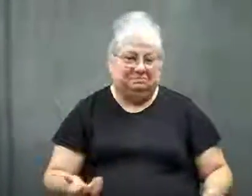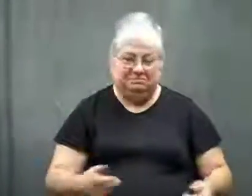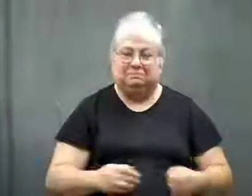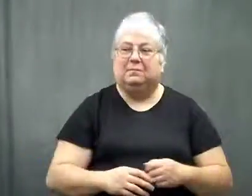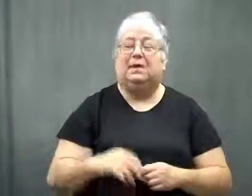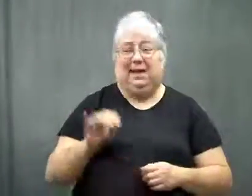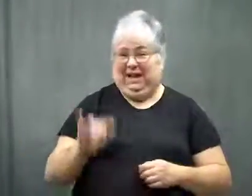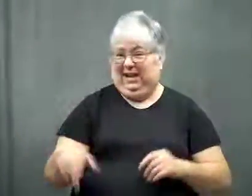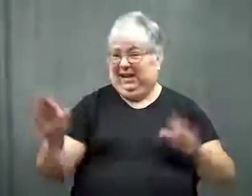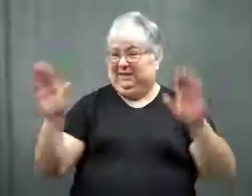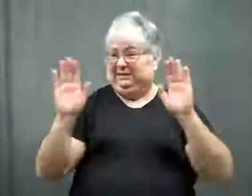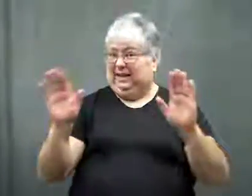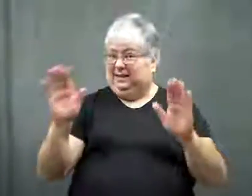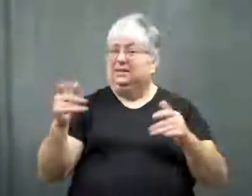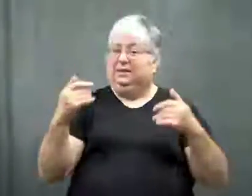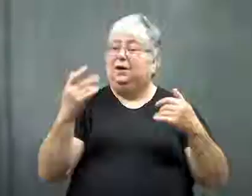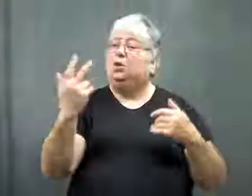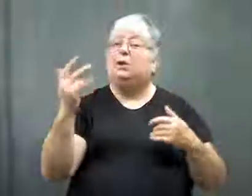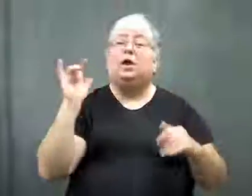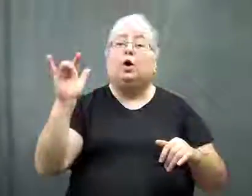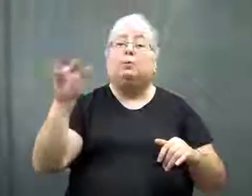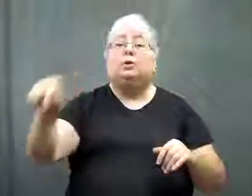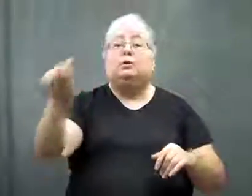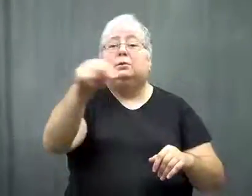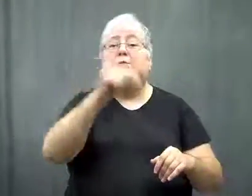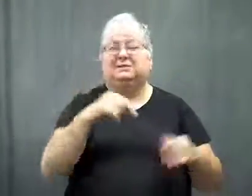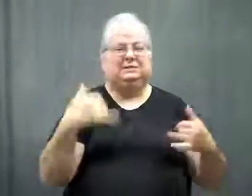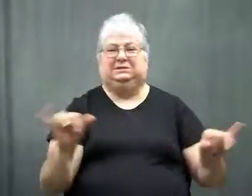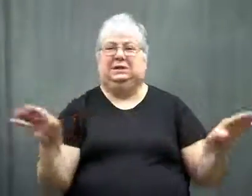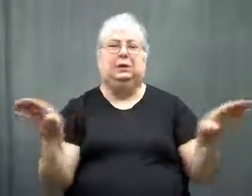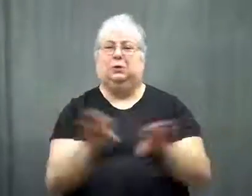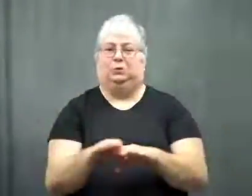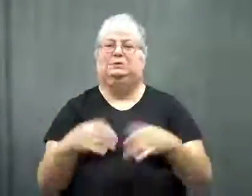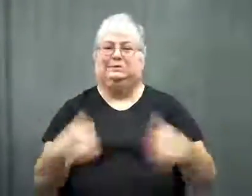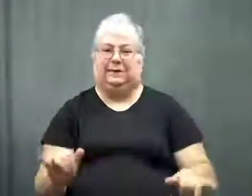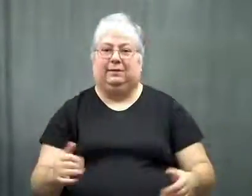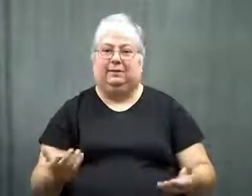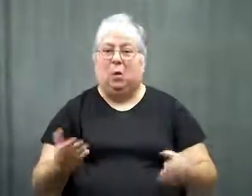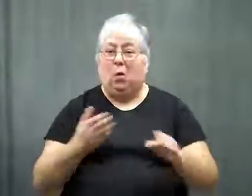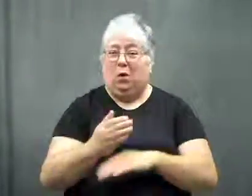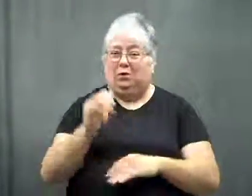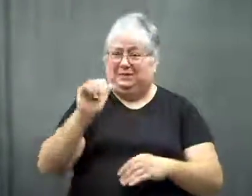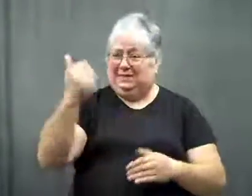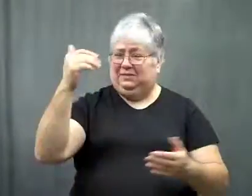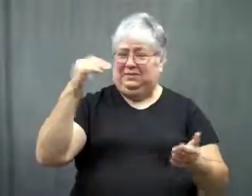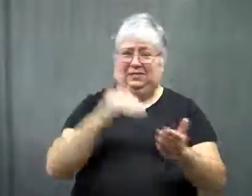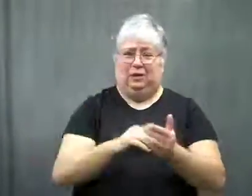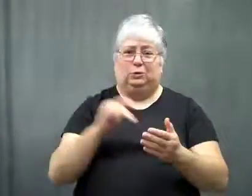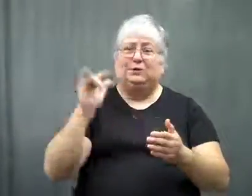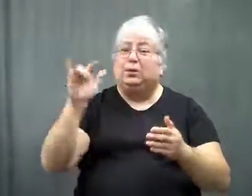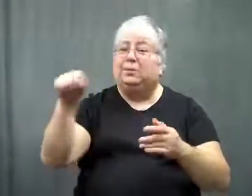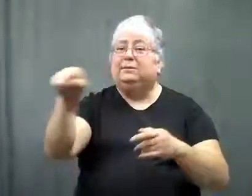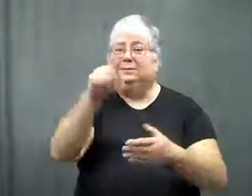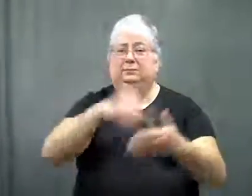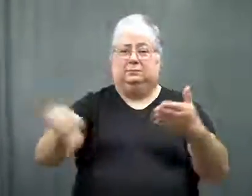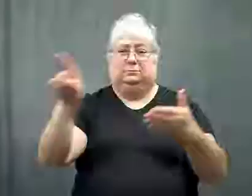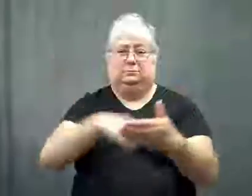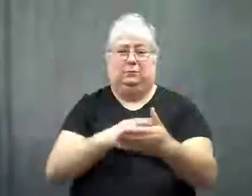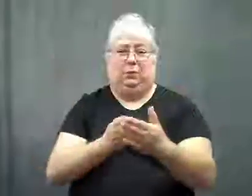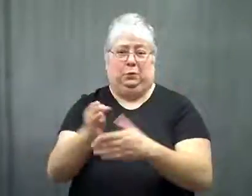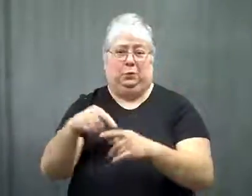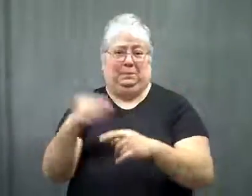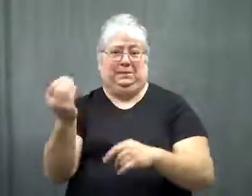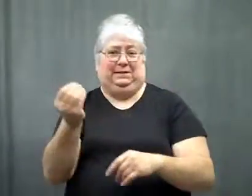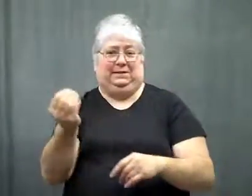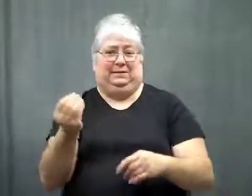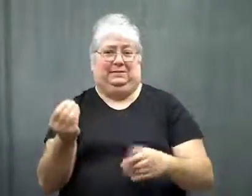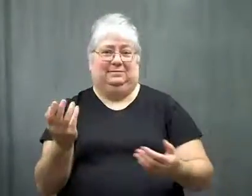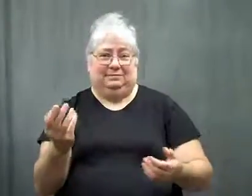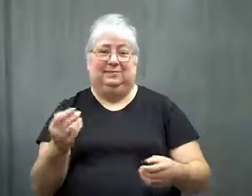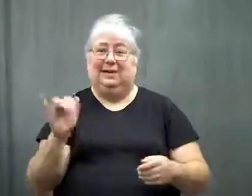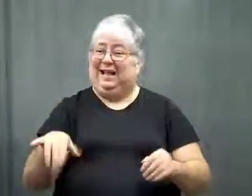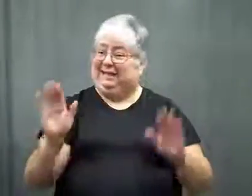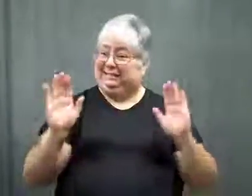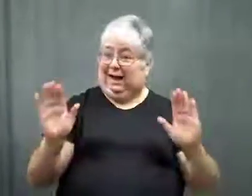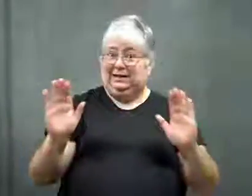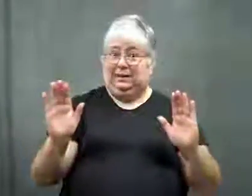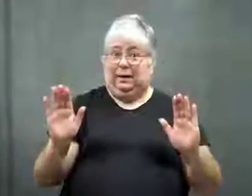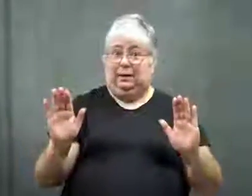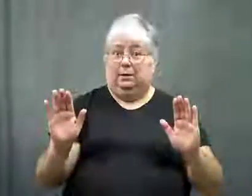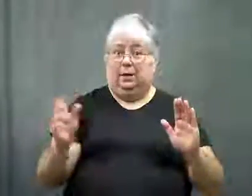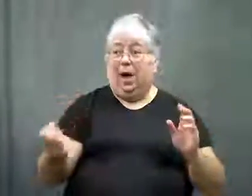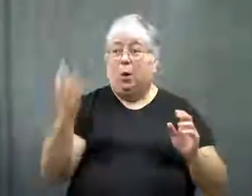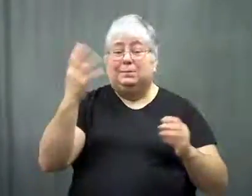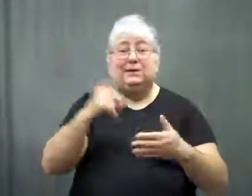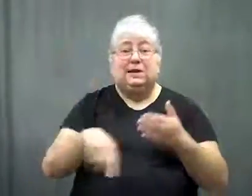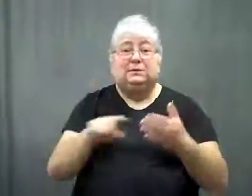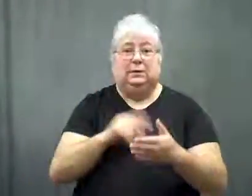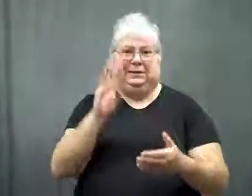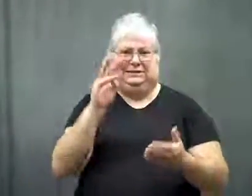As of Sunday, the three airports remained closed.